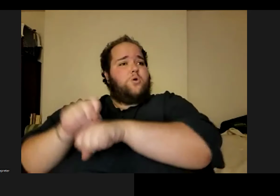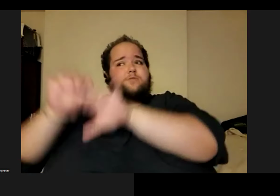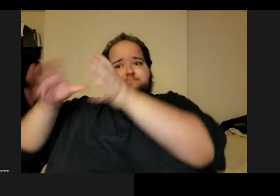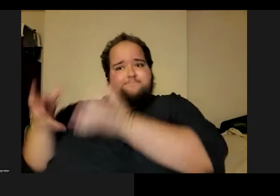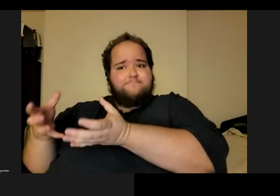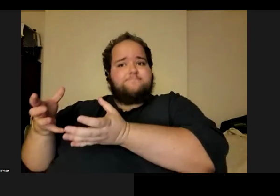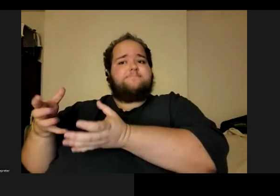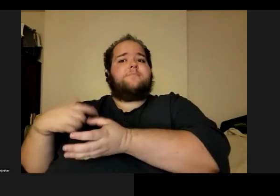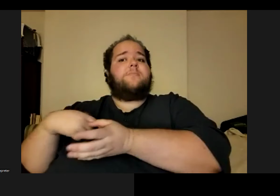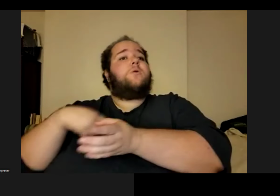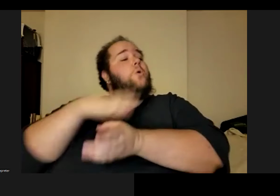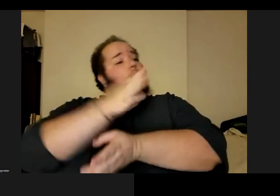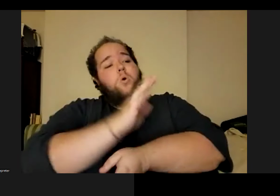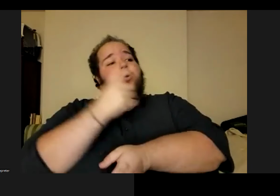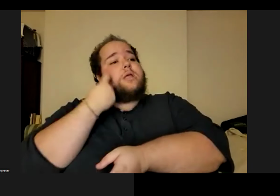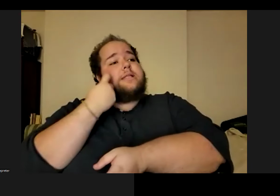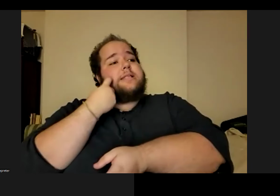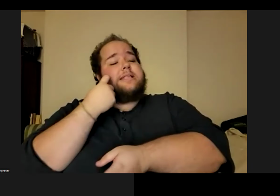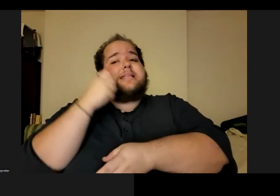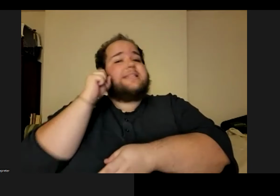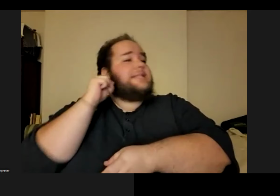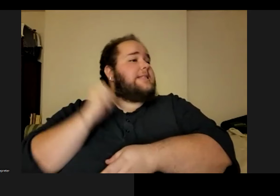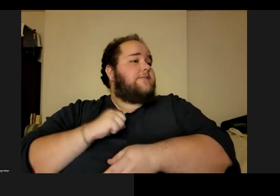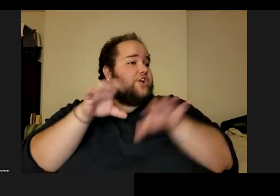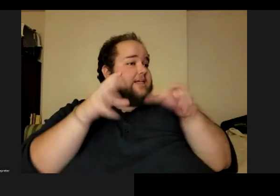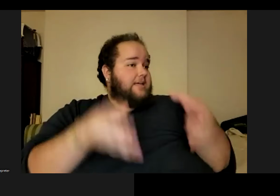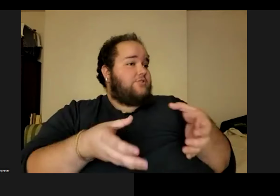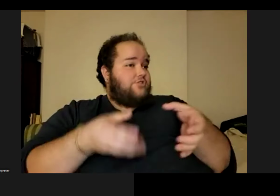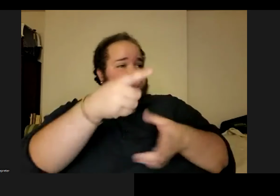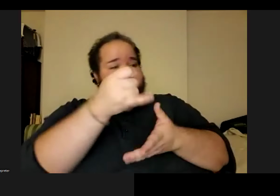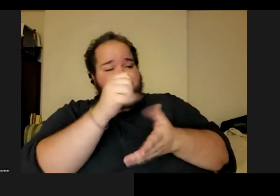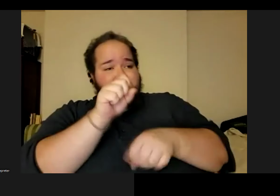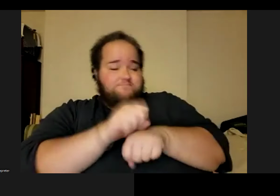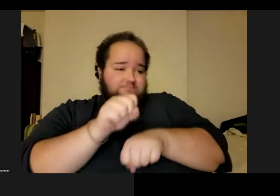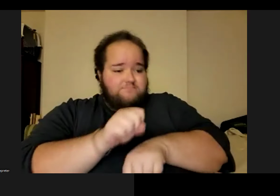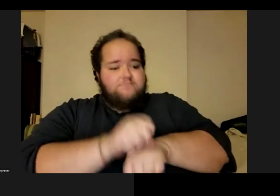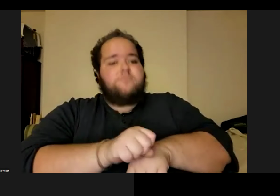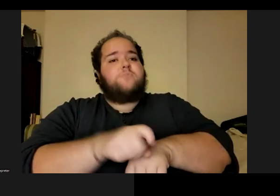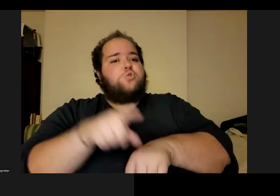you could do an artist statement talking about the different things. of like the different